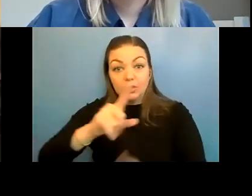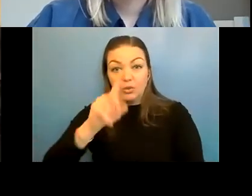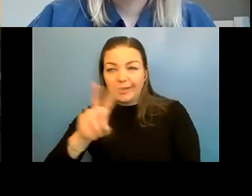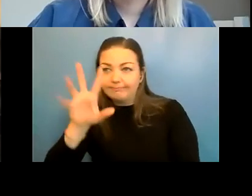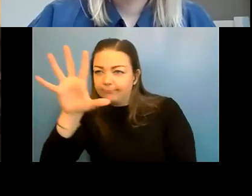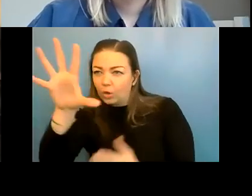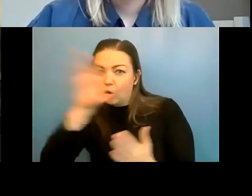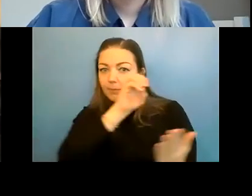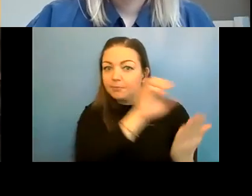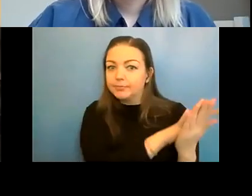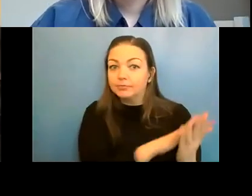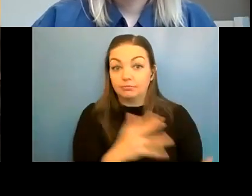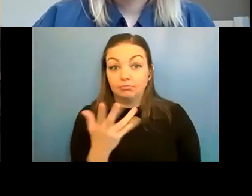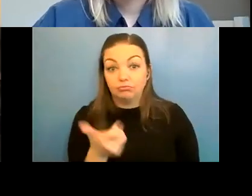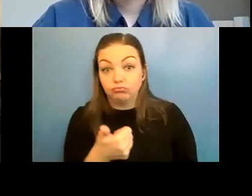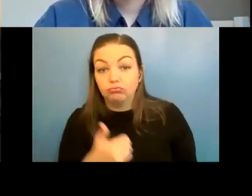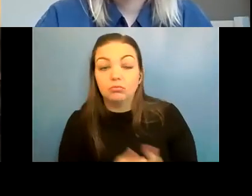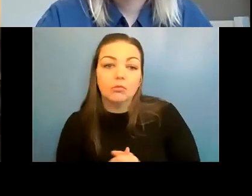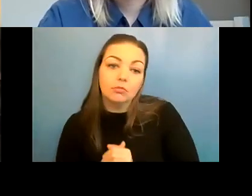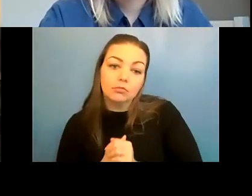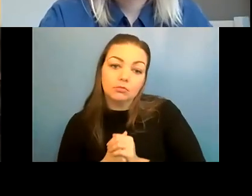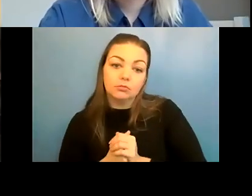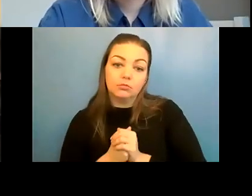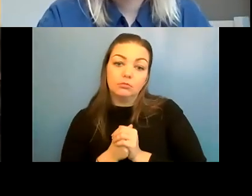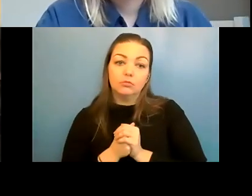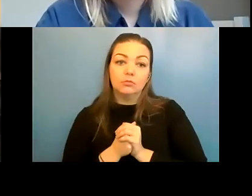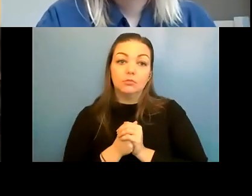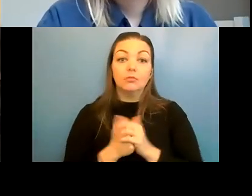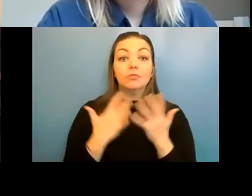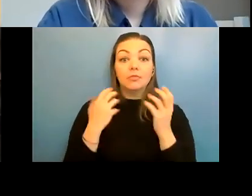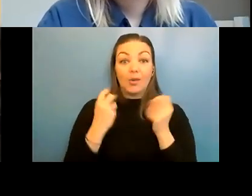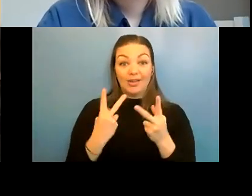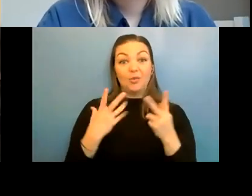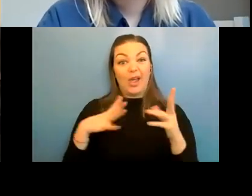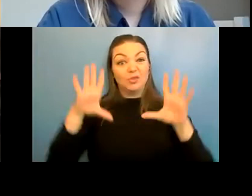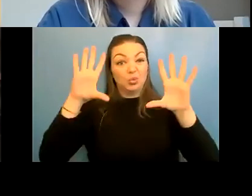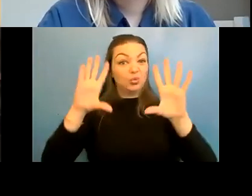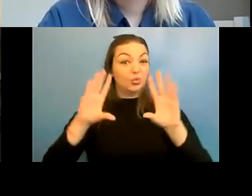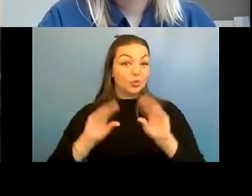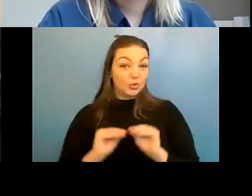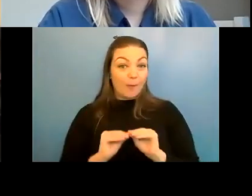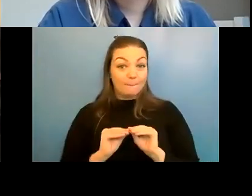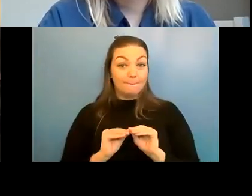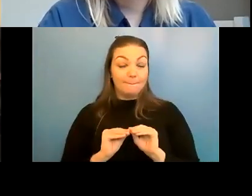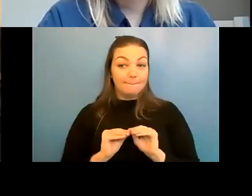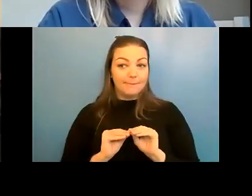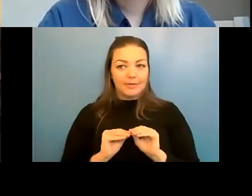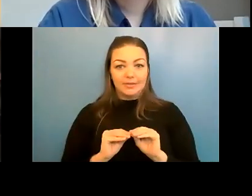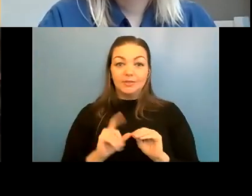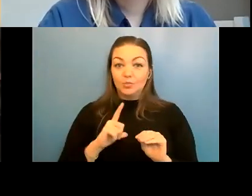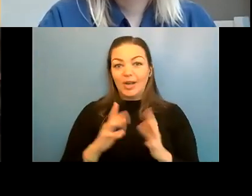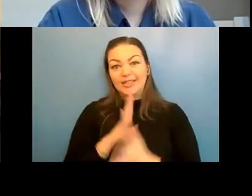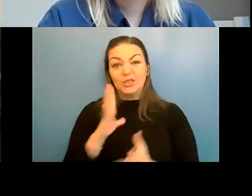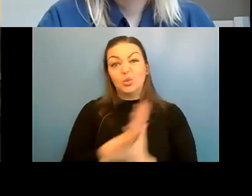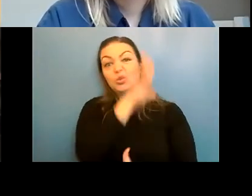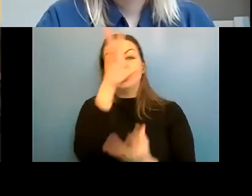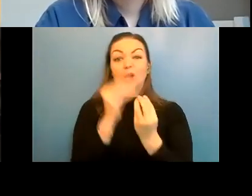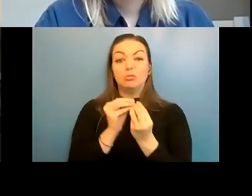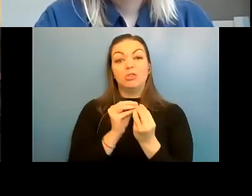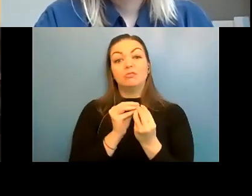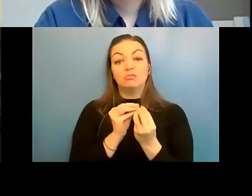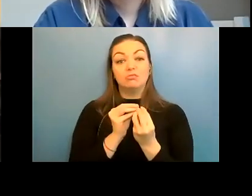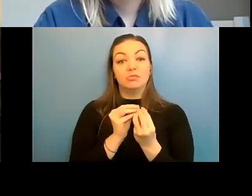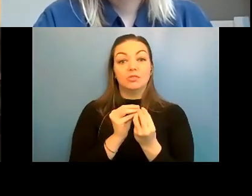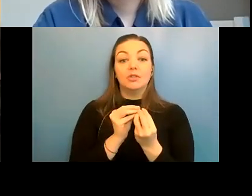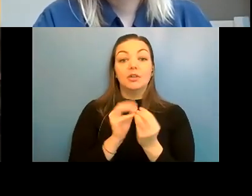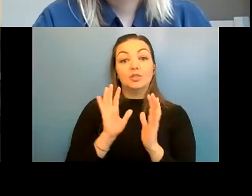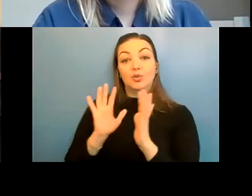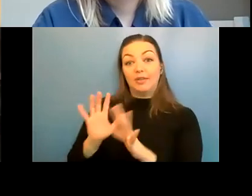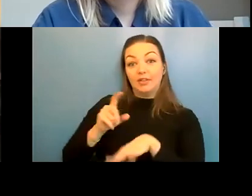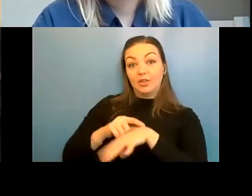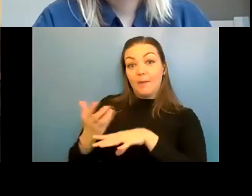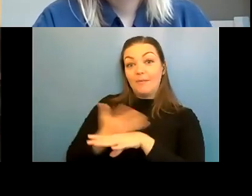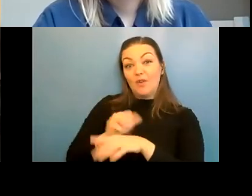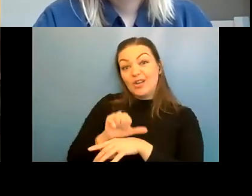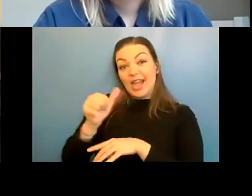time is right. ISABELLA: Definitely. I wondered if either of you might be able to pop that in the chat so people have access to it as well?